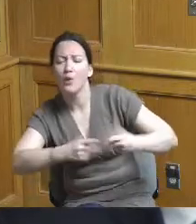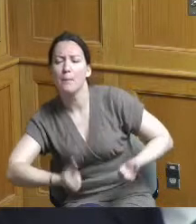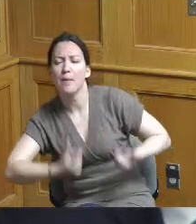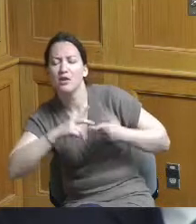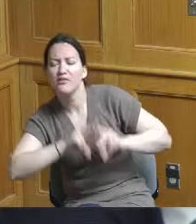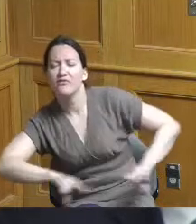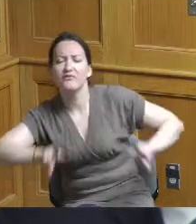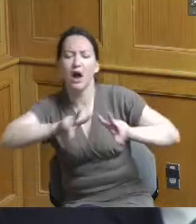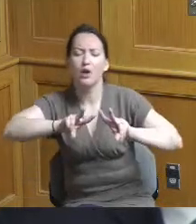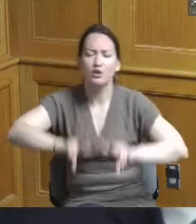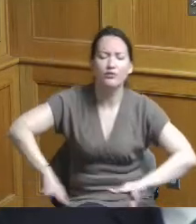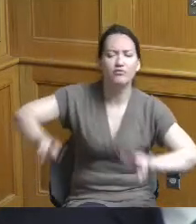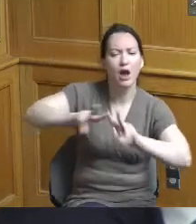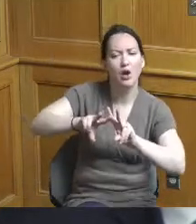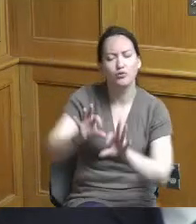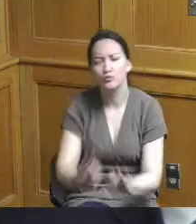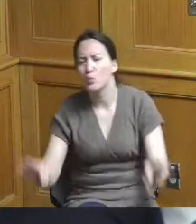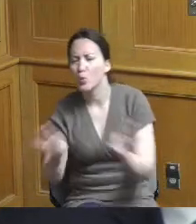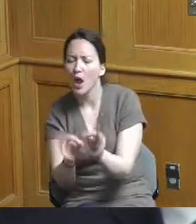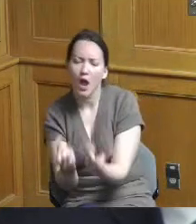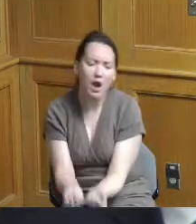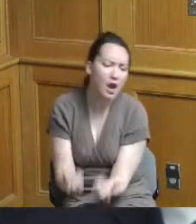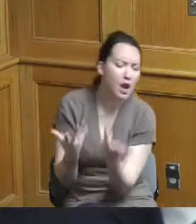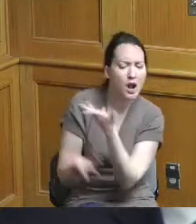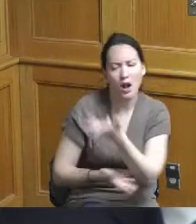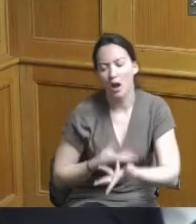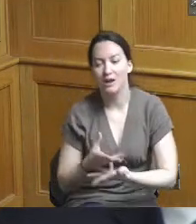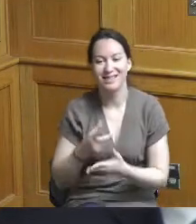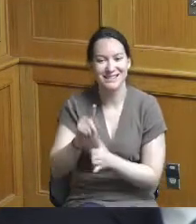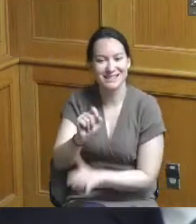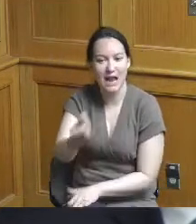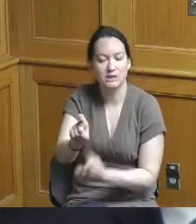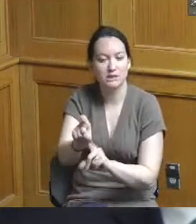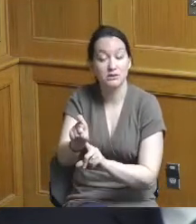value does the county get for the for the payment of that occupancy tax and it's that fundamental